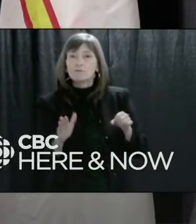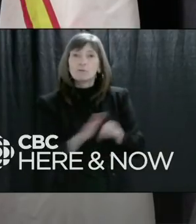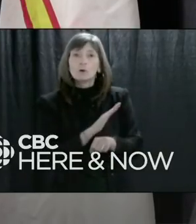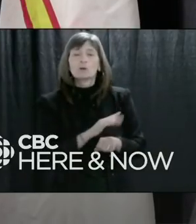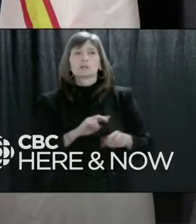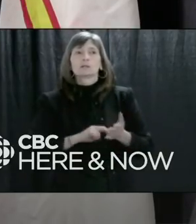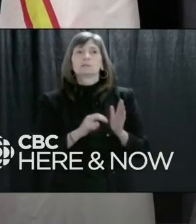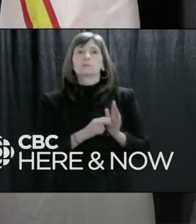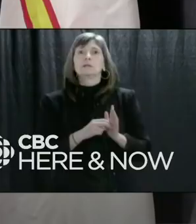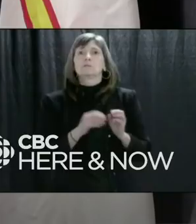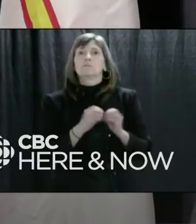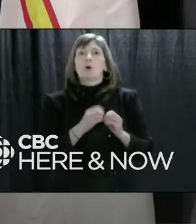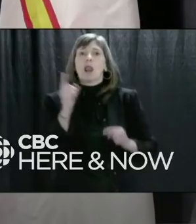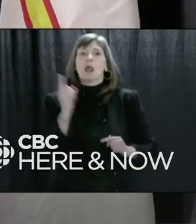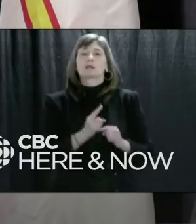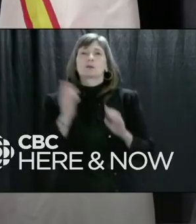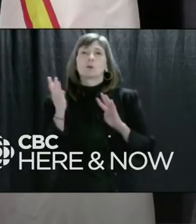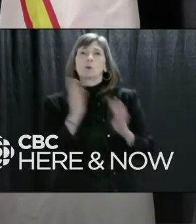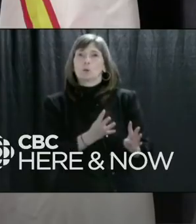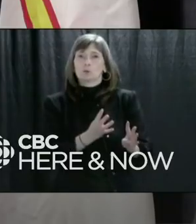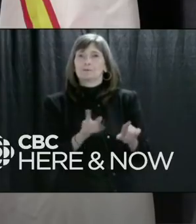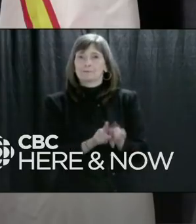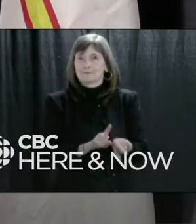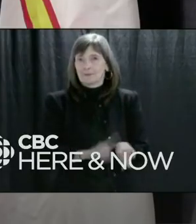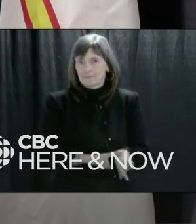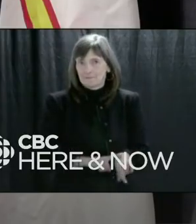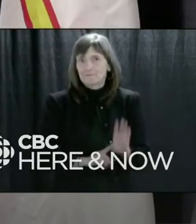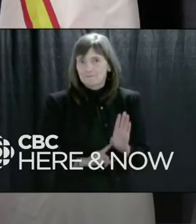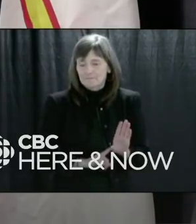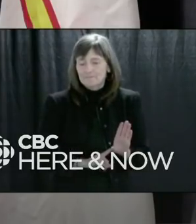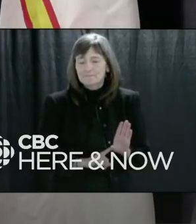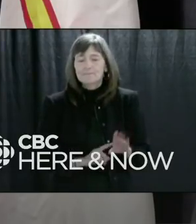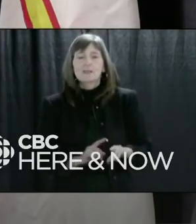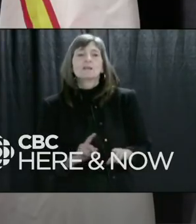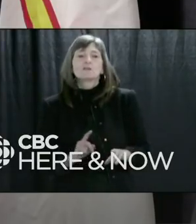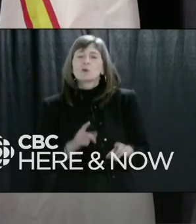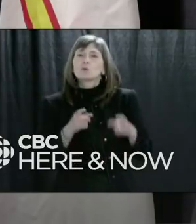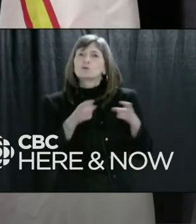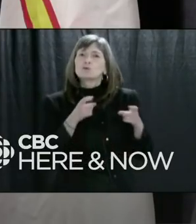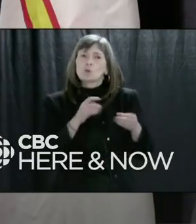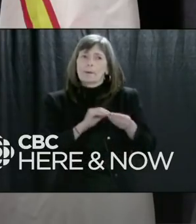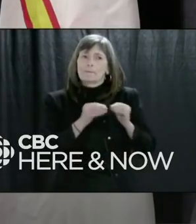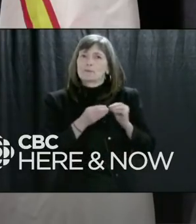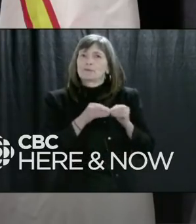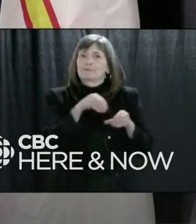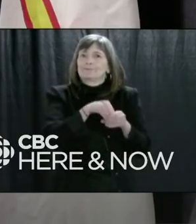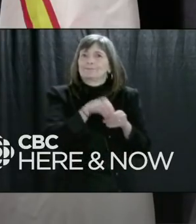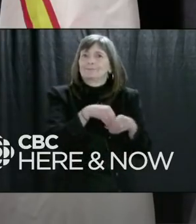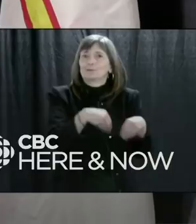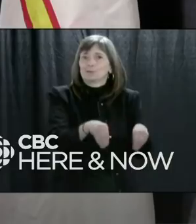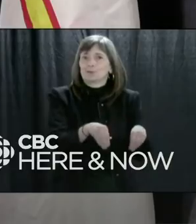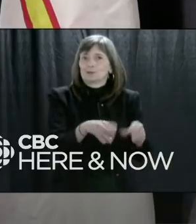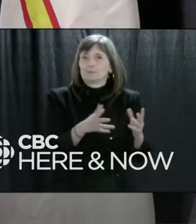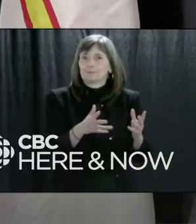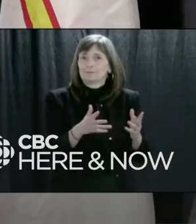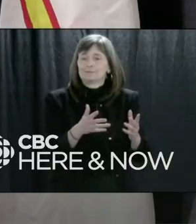IT'S TO PROTECT YOU, THE